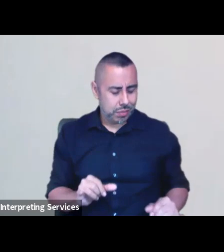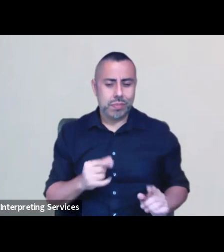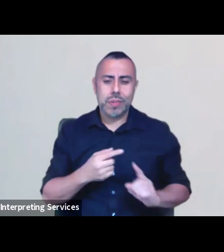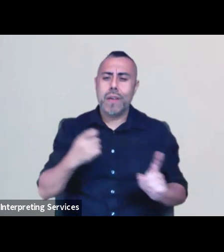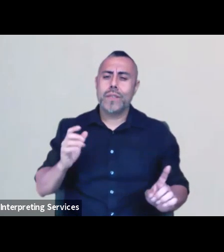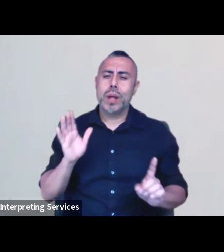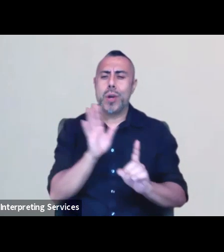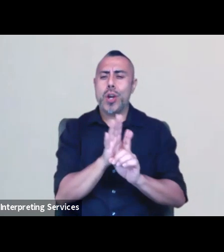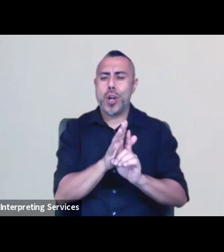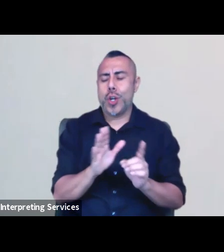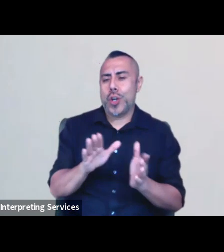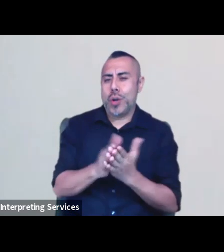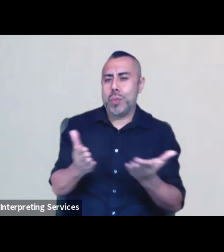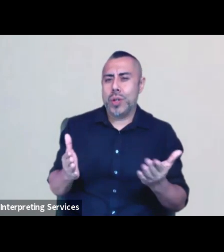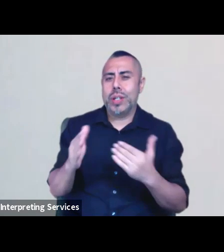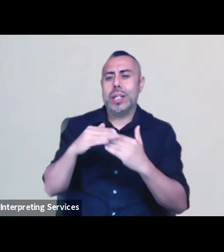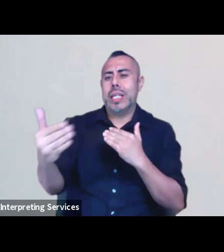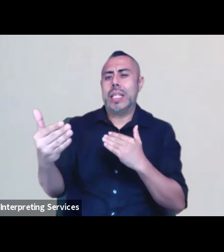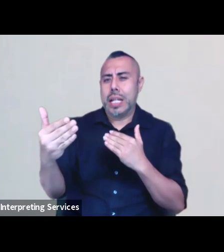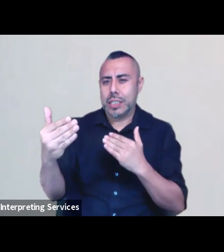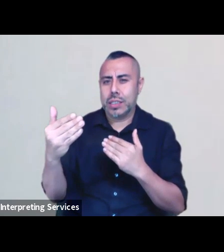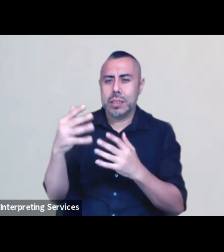"Sustainable Activism for the Twenty-First Century."